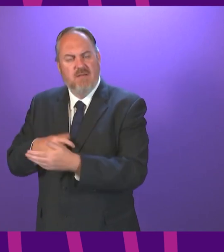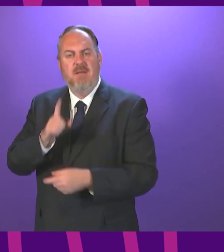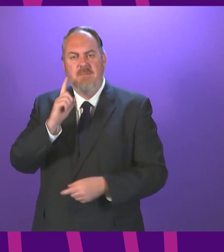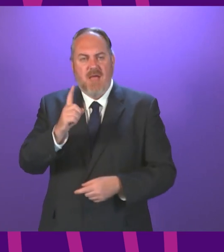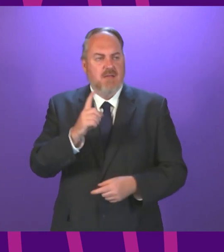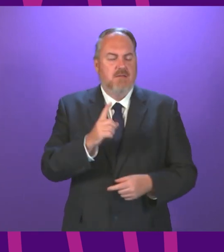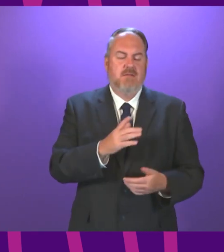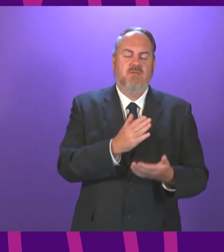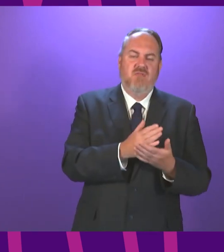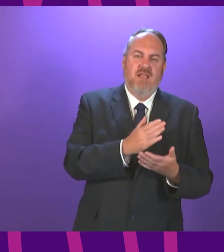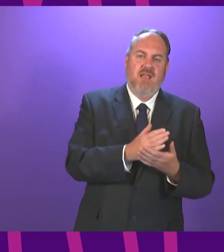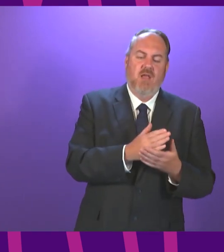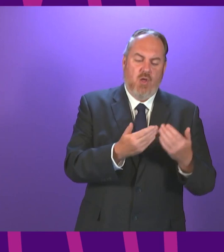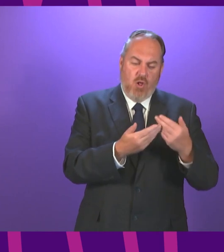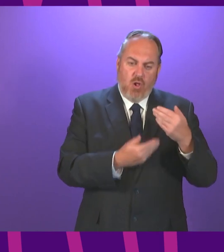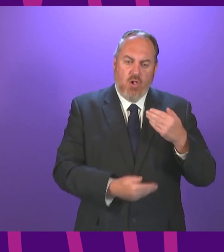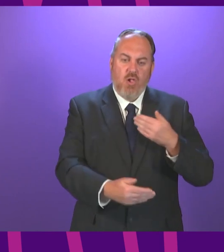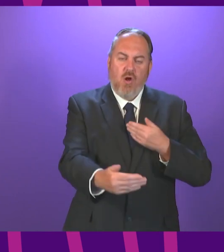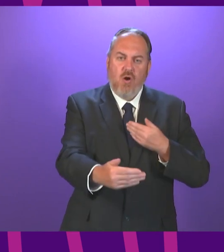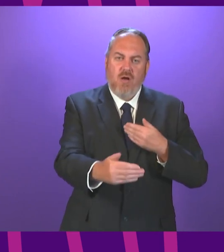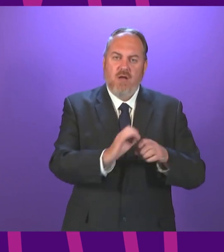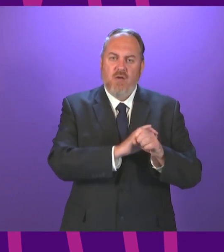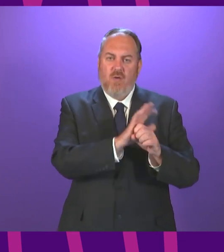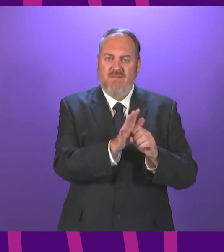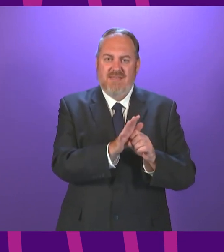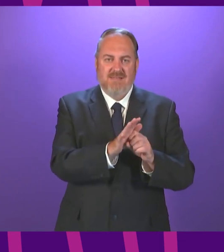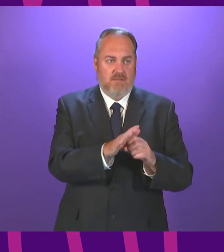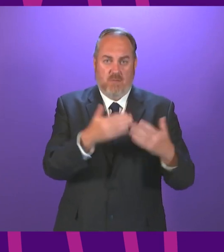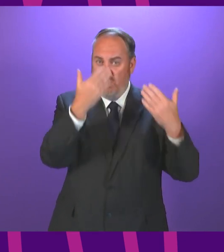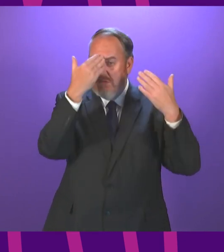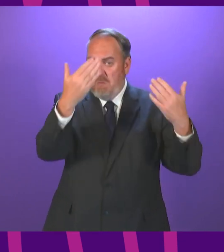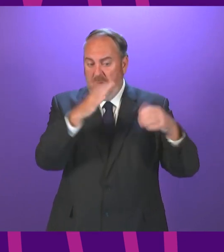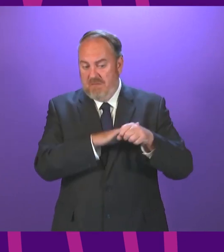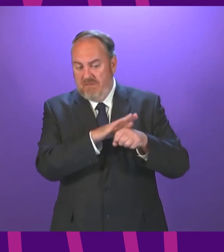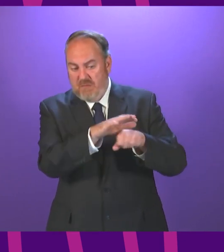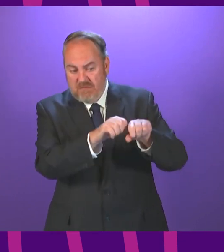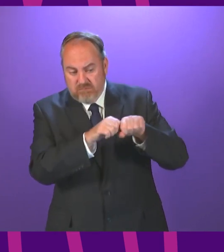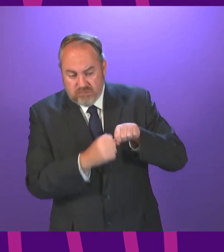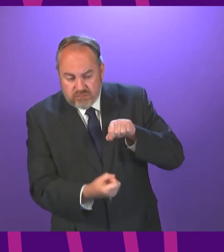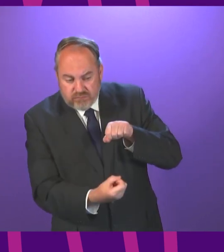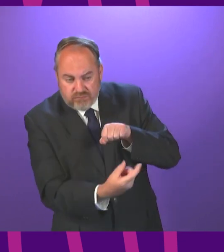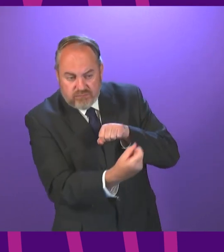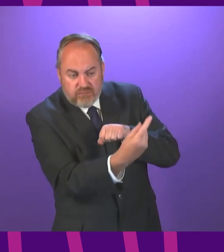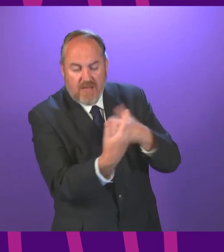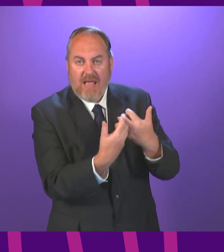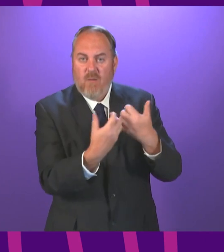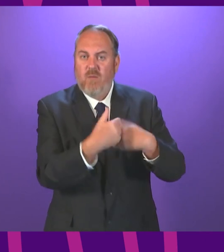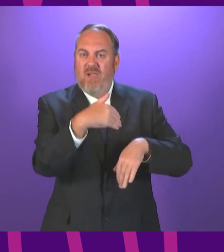cases, because we do not yet know the impact that Covid will have in the long term on some young